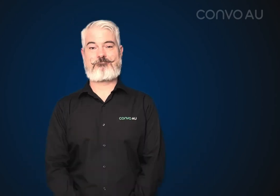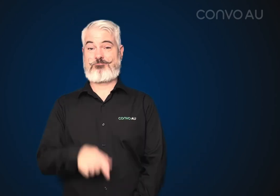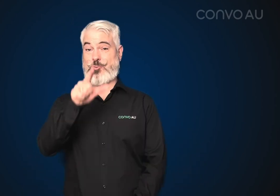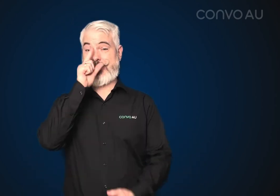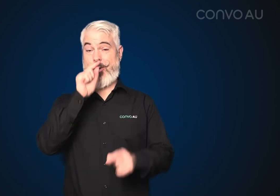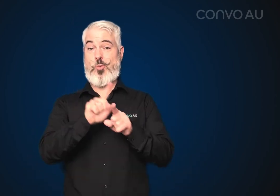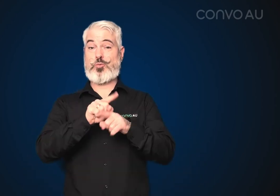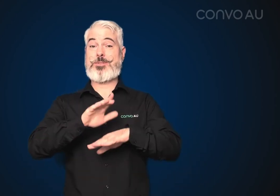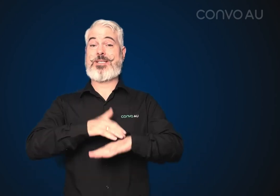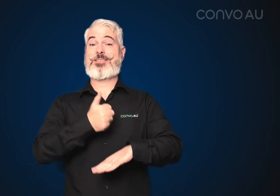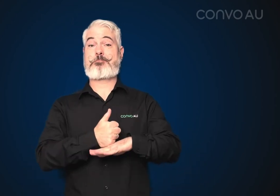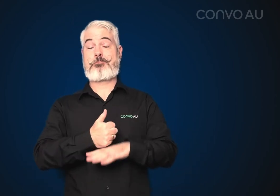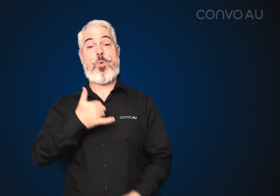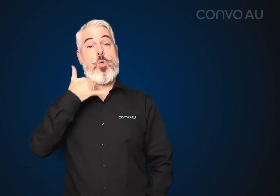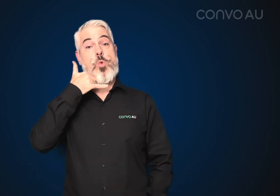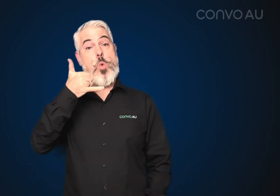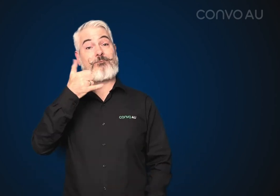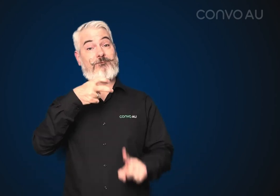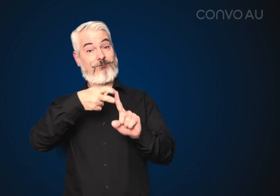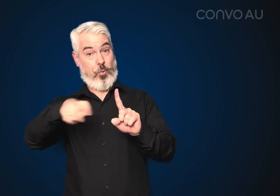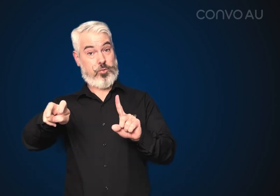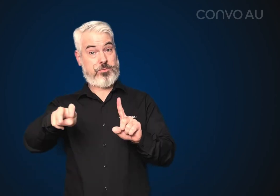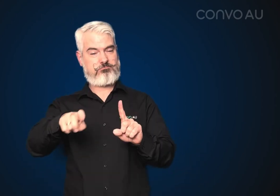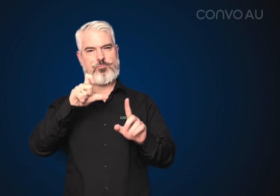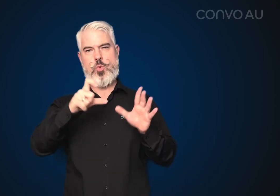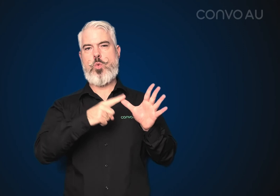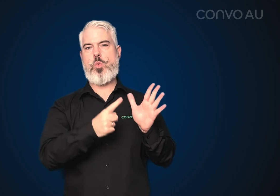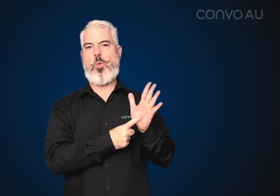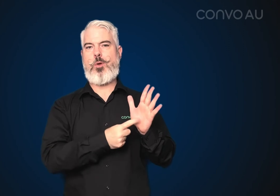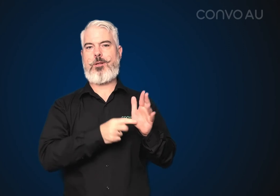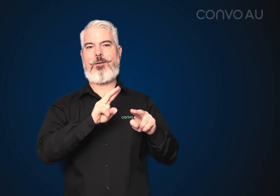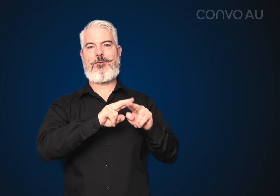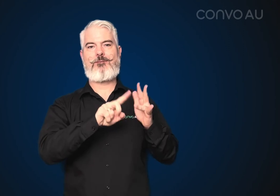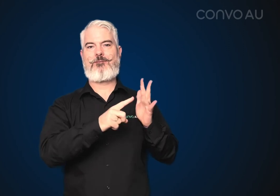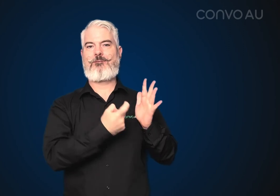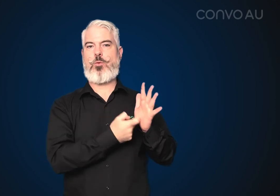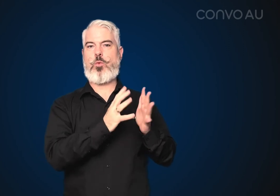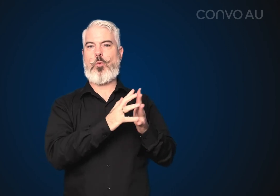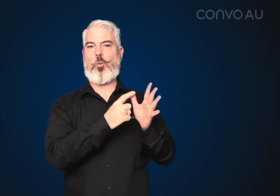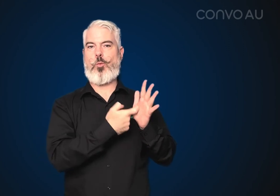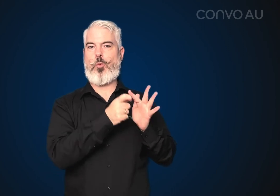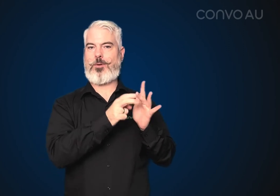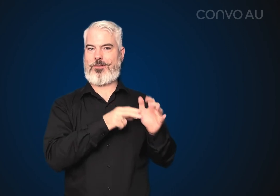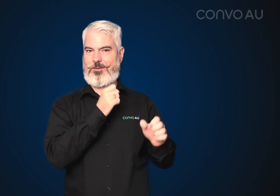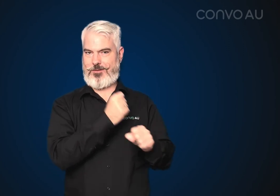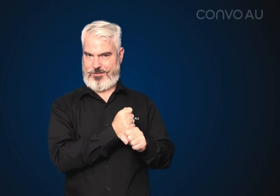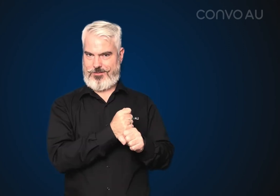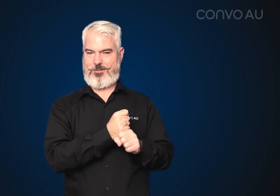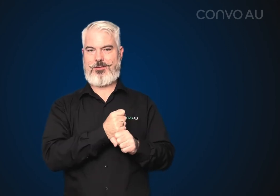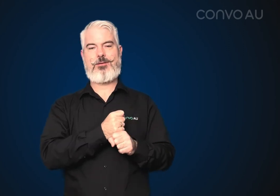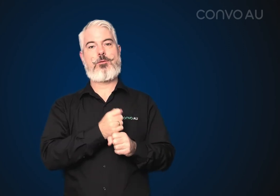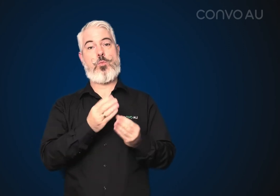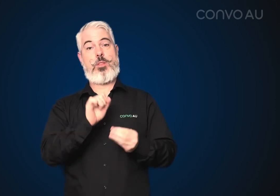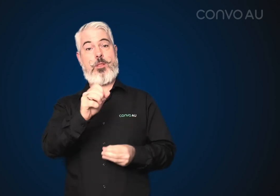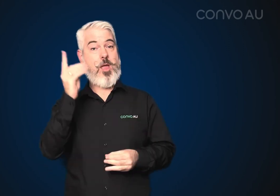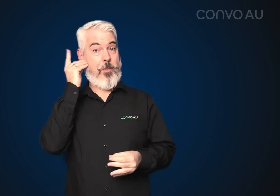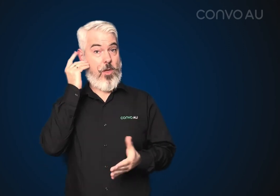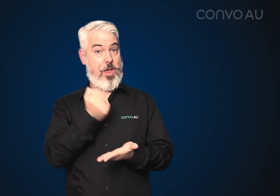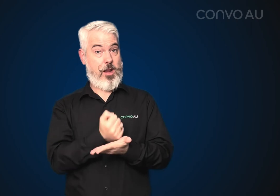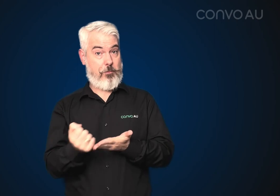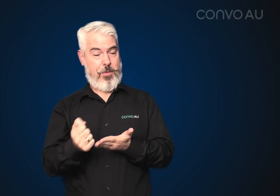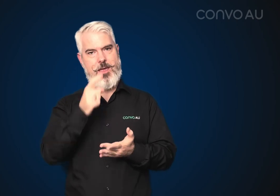You can also set up call forwarding so when someone calls your mobile phone number,